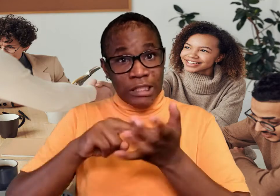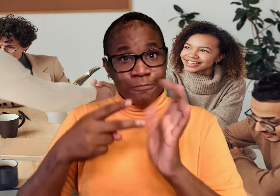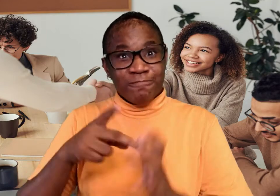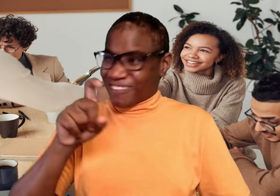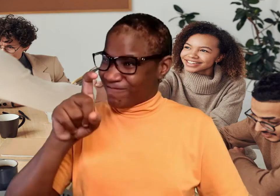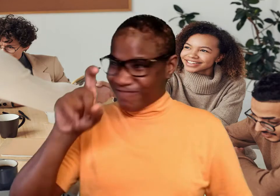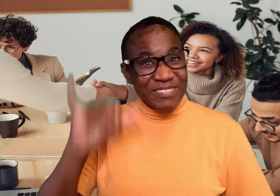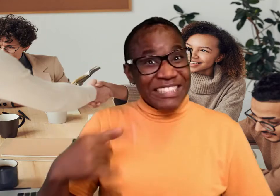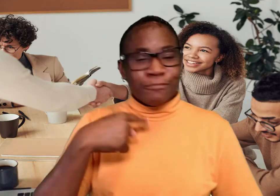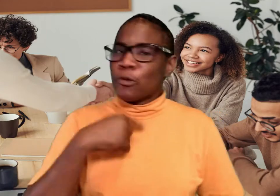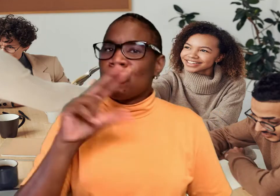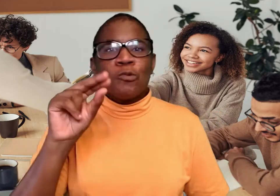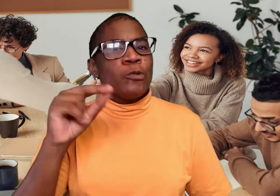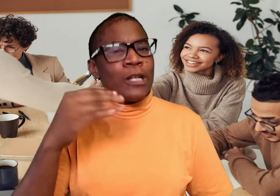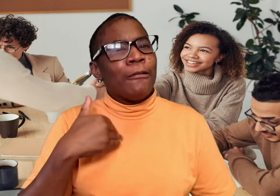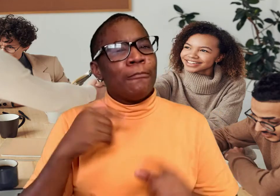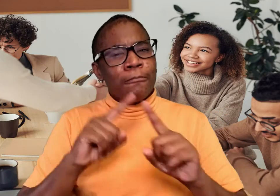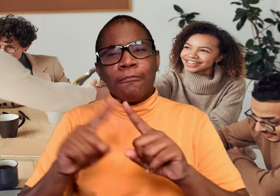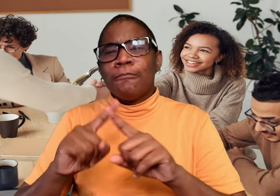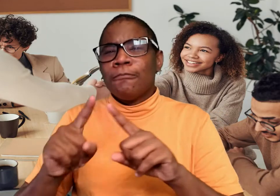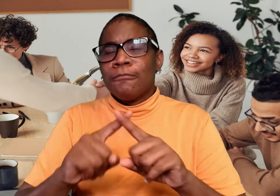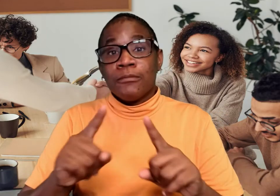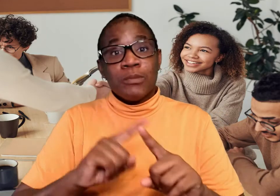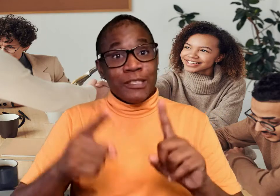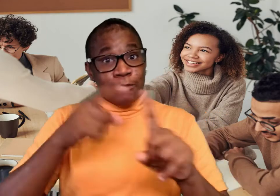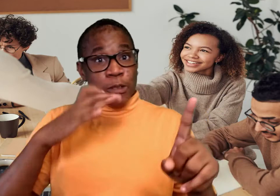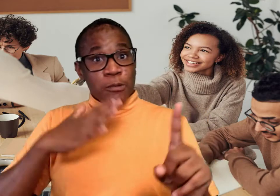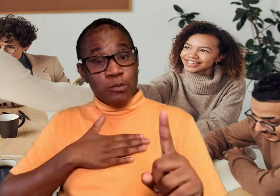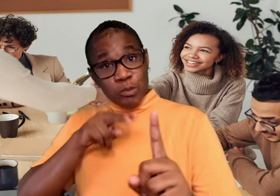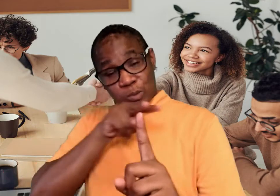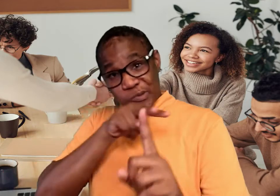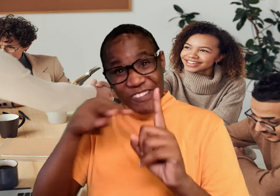There are many ways to be a white ally; so these aren’t set in stone.